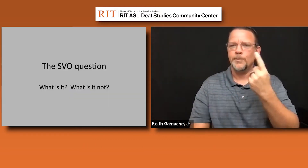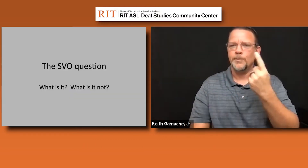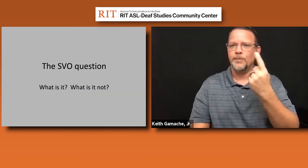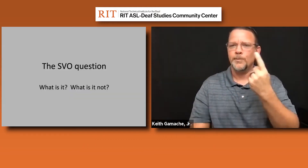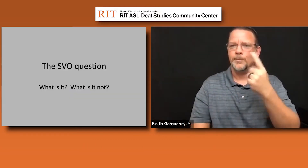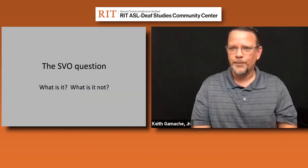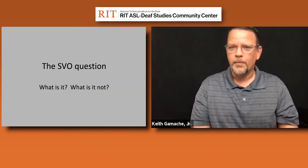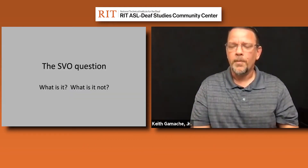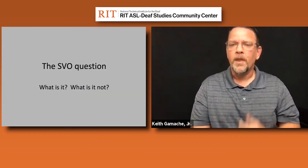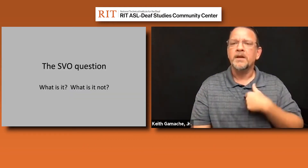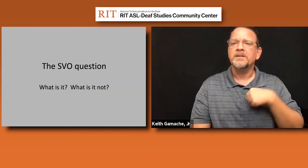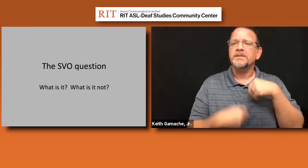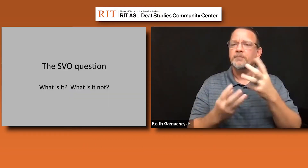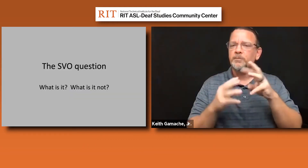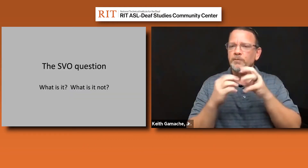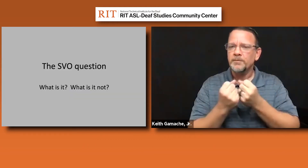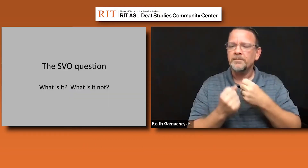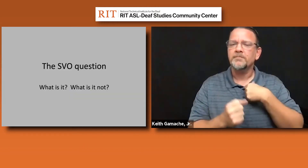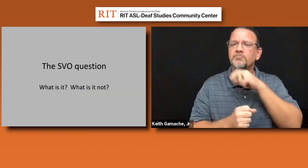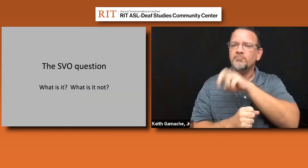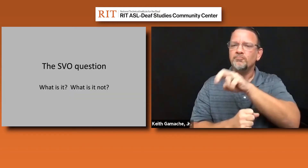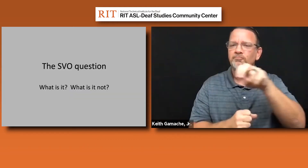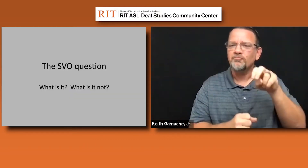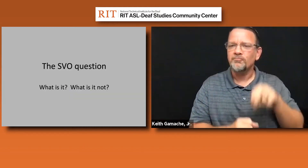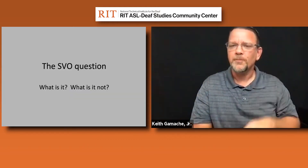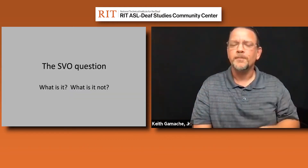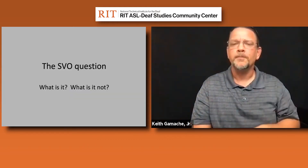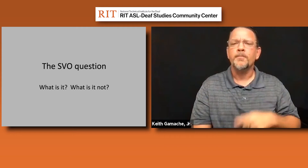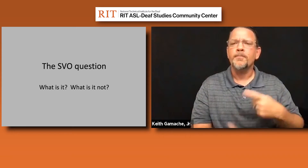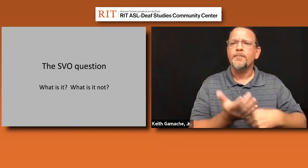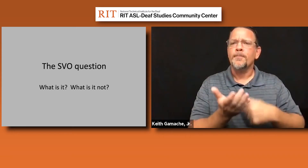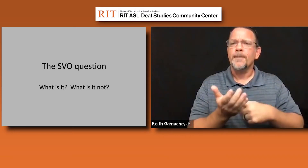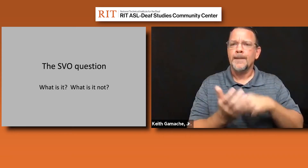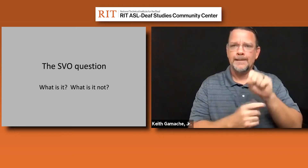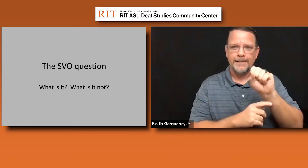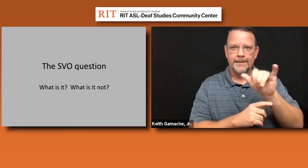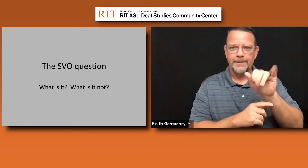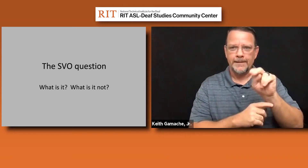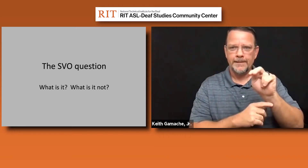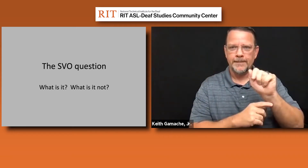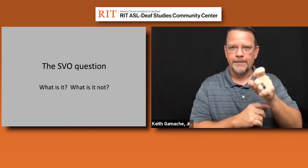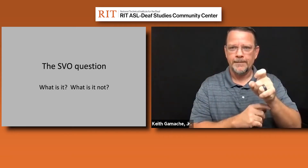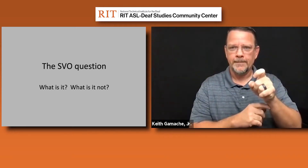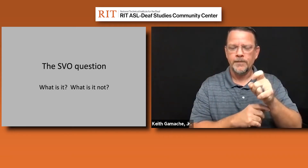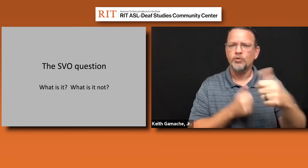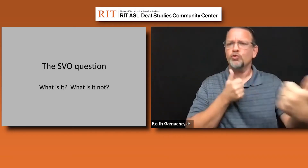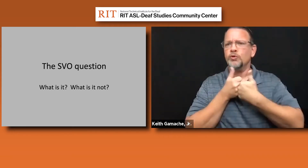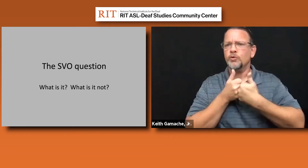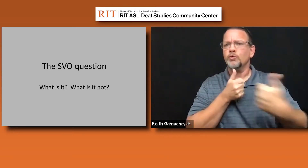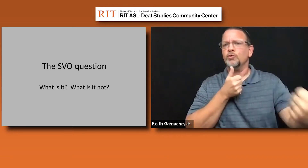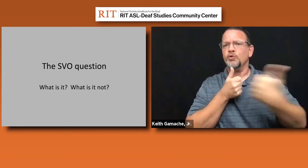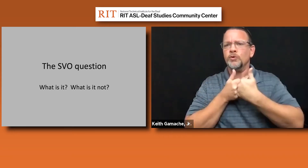All right, so I bring one example to you. Often, I give workshops, and I travel frequently talking about the topic of syntax,